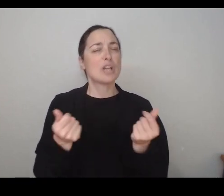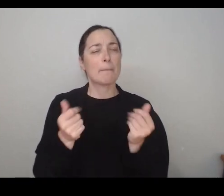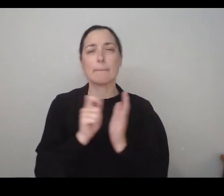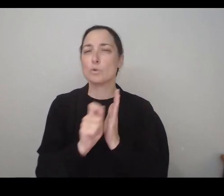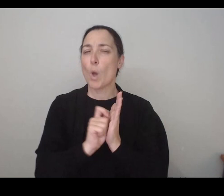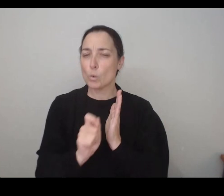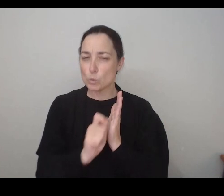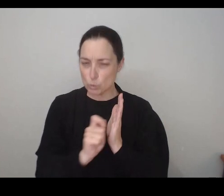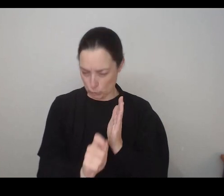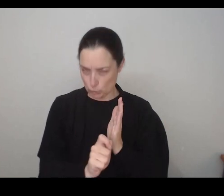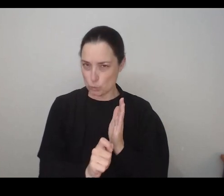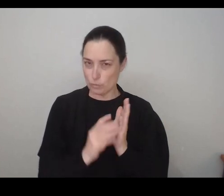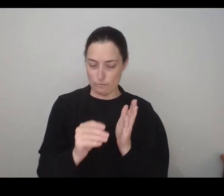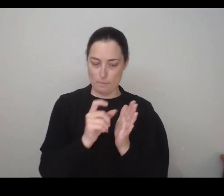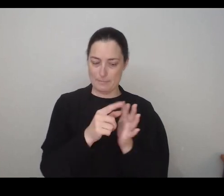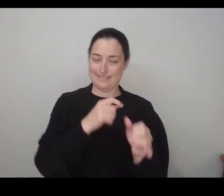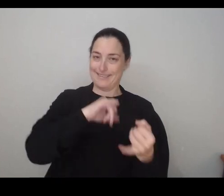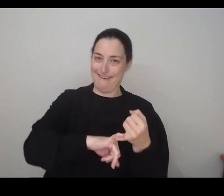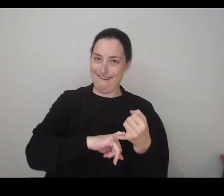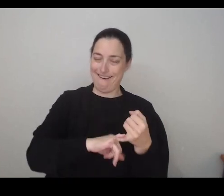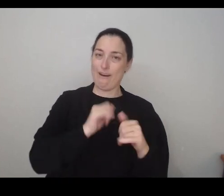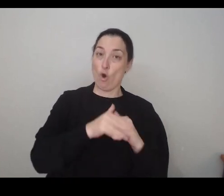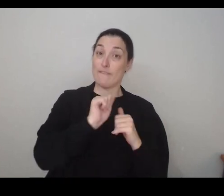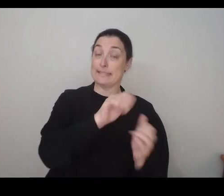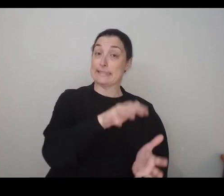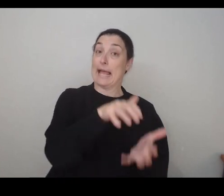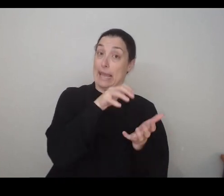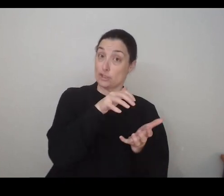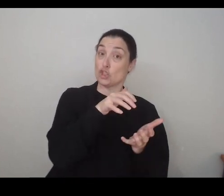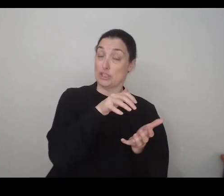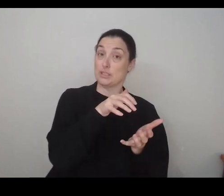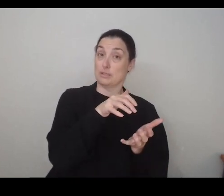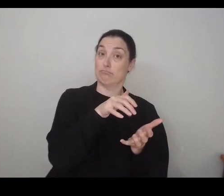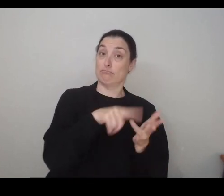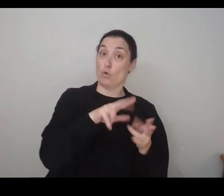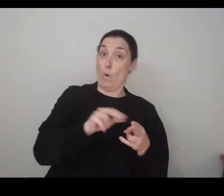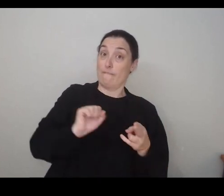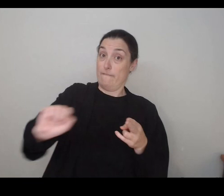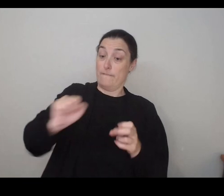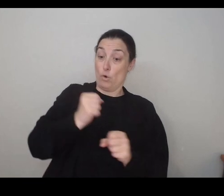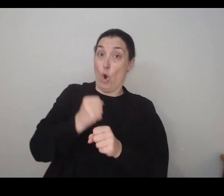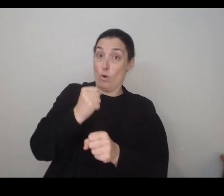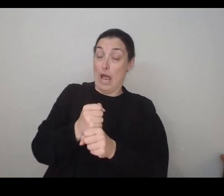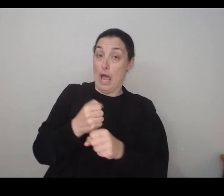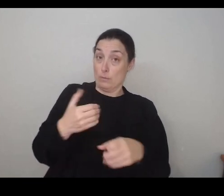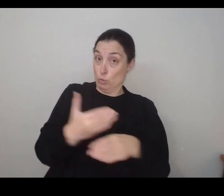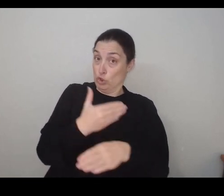written by Degas about this collection of works he got by Gauguin, which were unpublished in now.